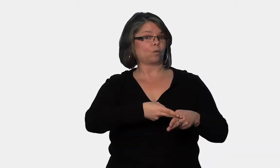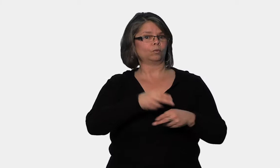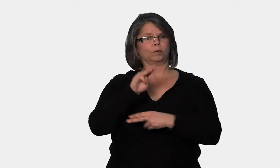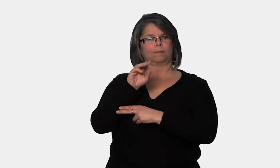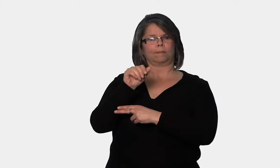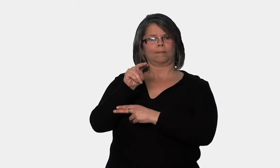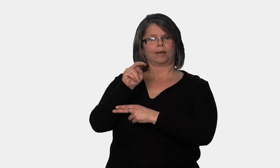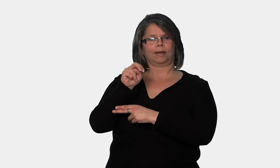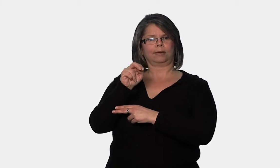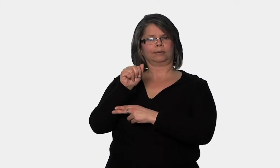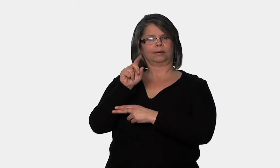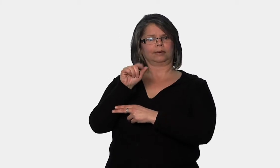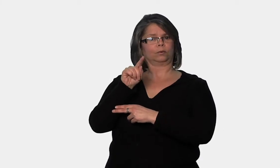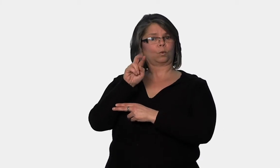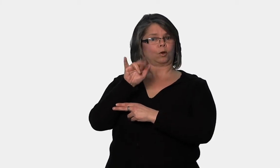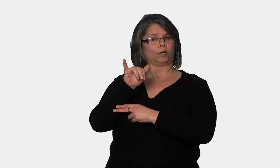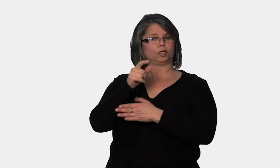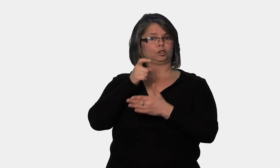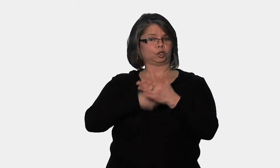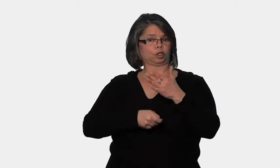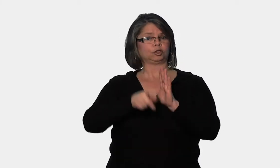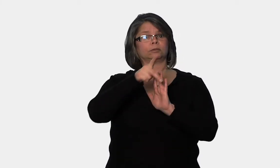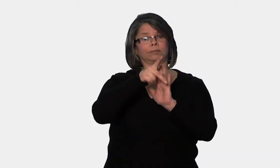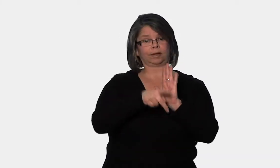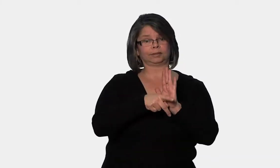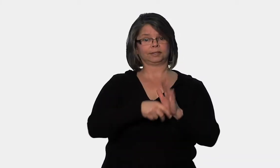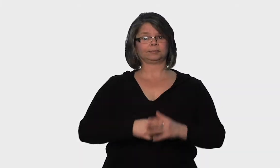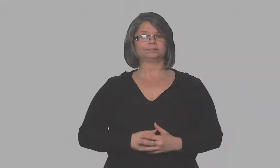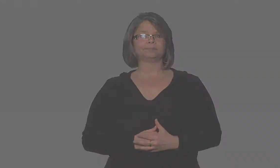This is called a Mandatory Charging policy.